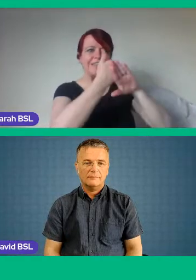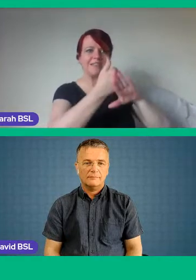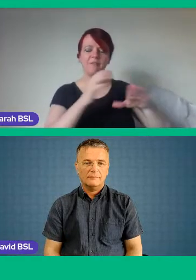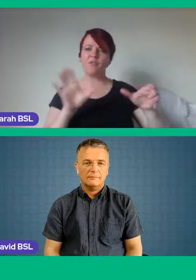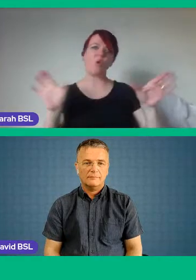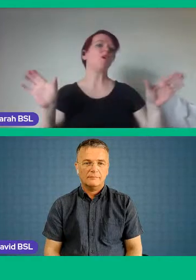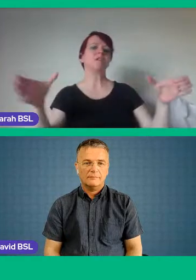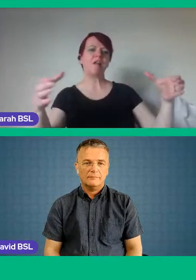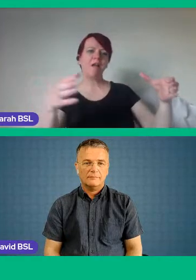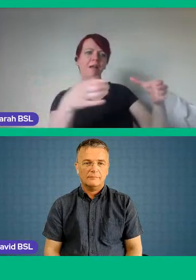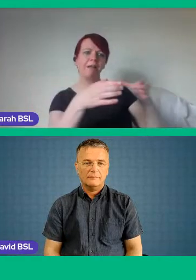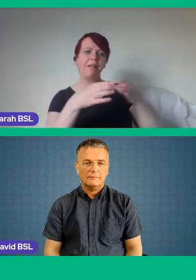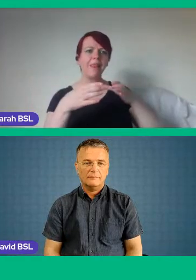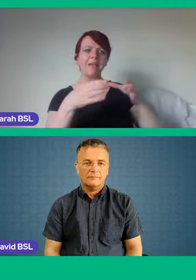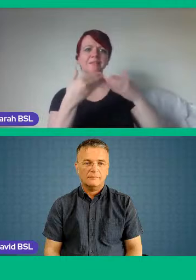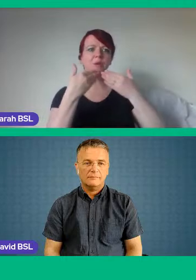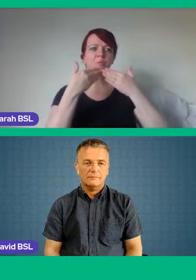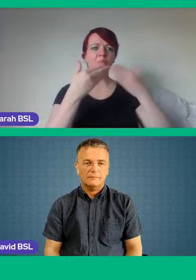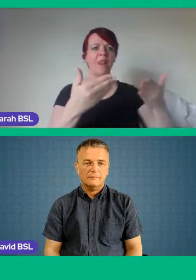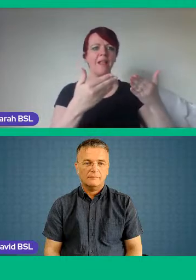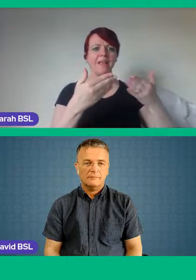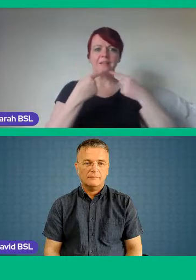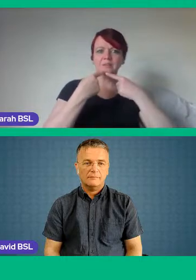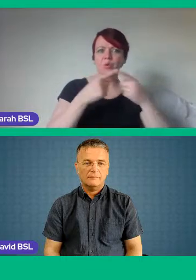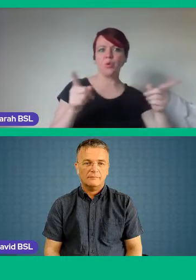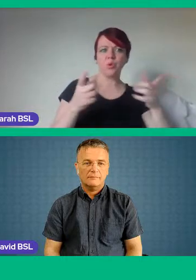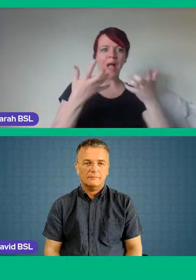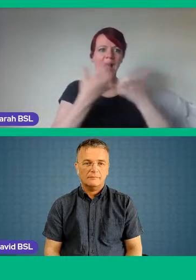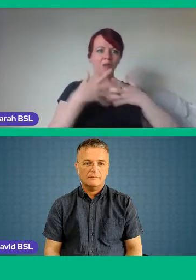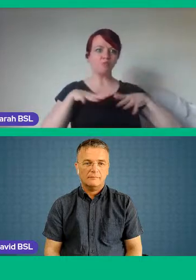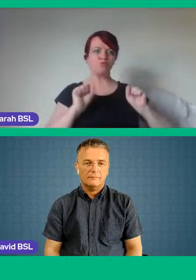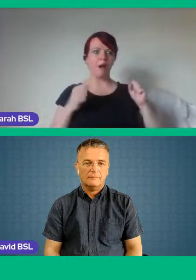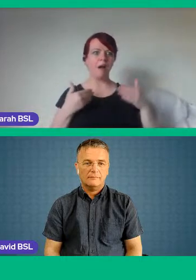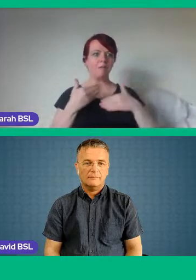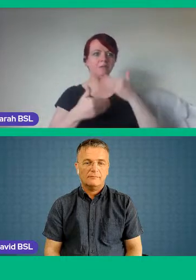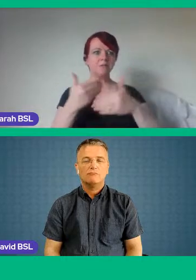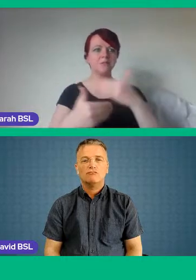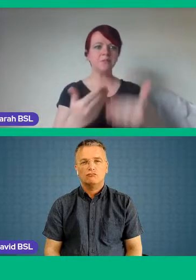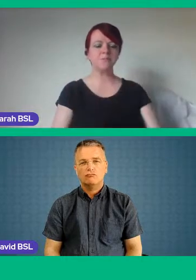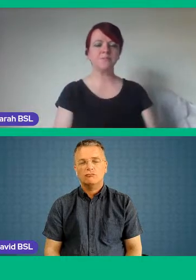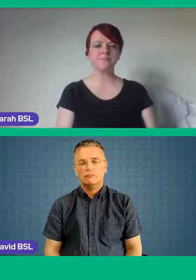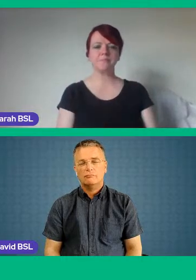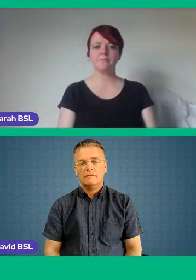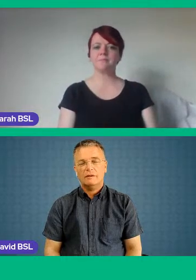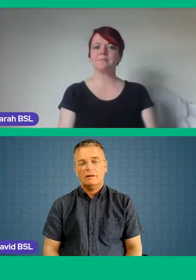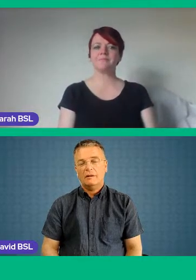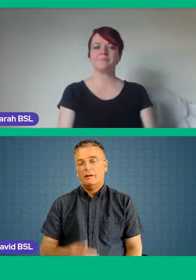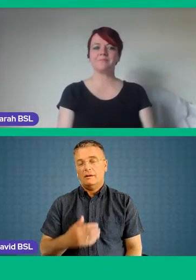set that up as a collective, I guess. Can you tell us a little bit about your approach that?